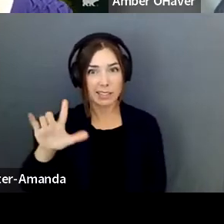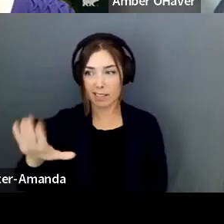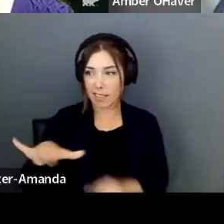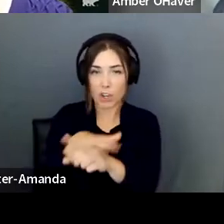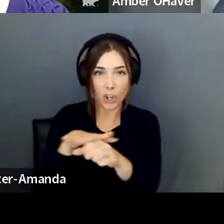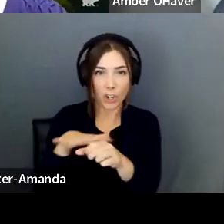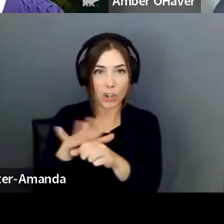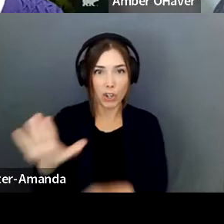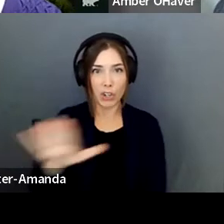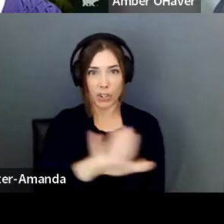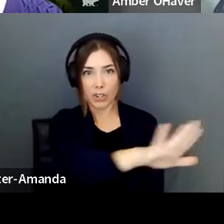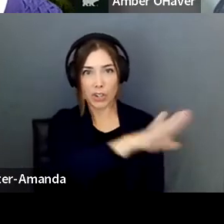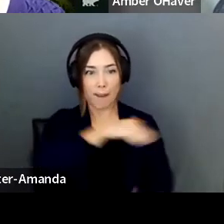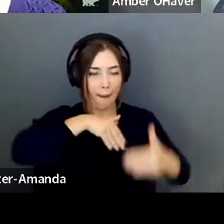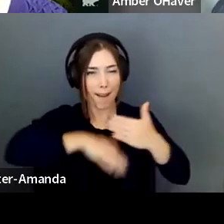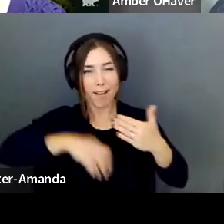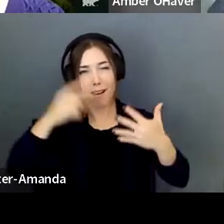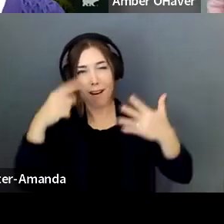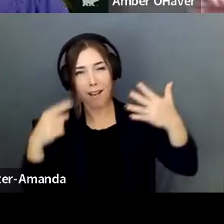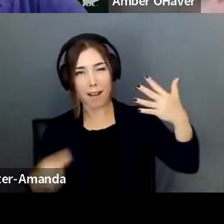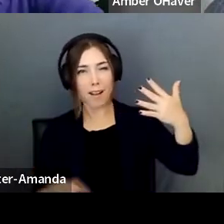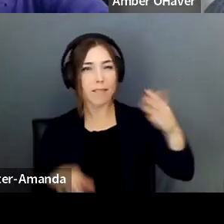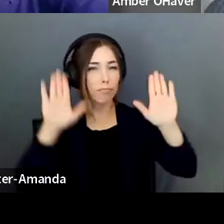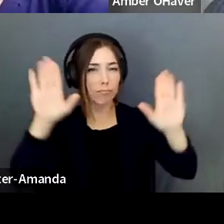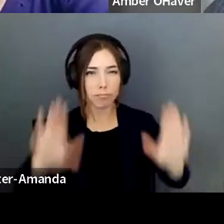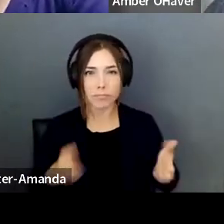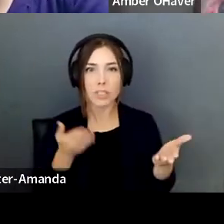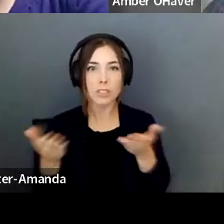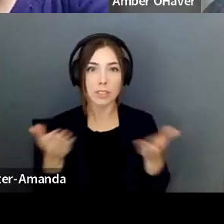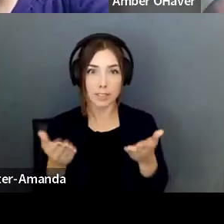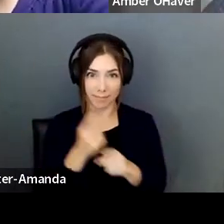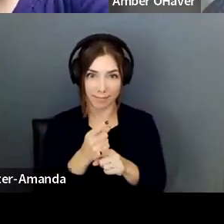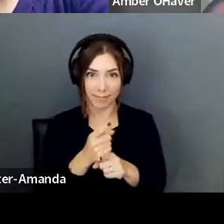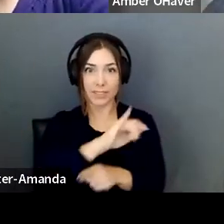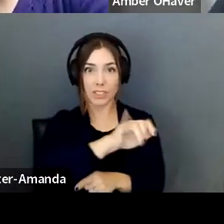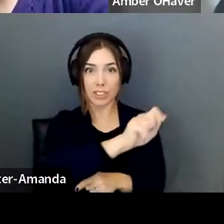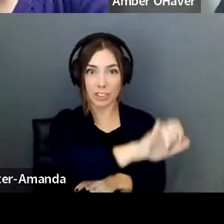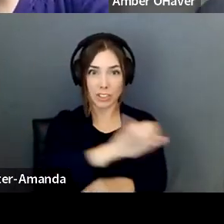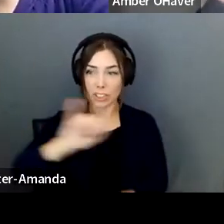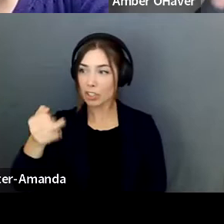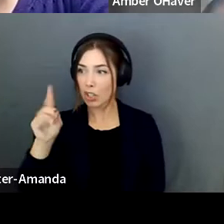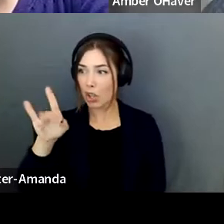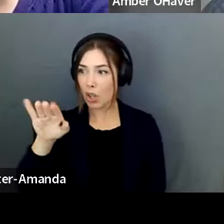access to all of the phenomenal services that Jay and Jodie have just talked and shared today.